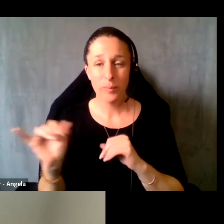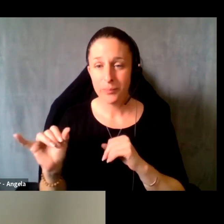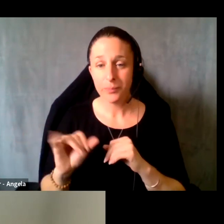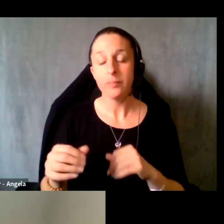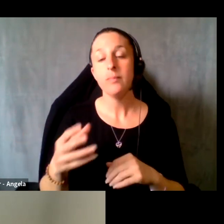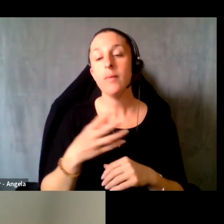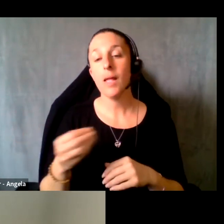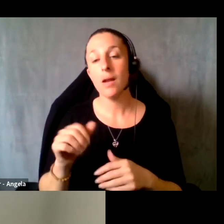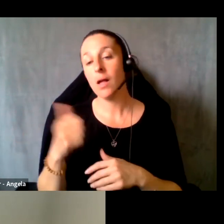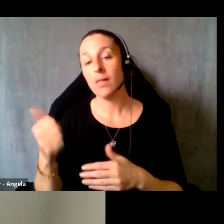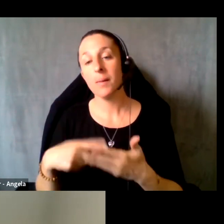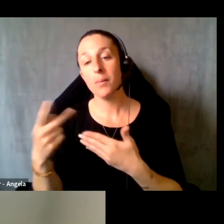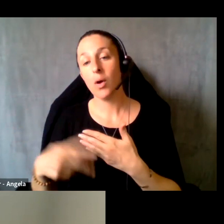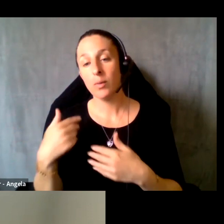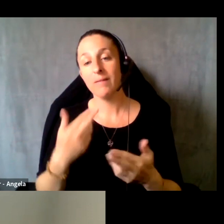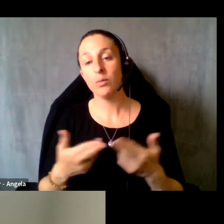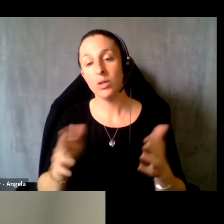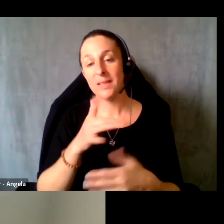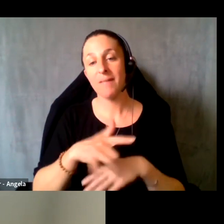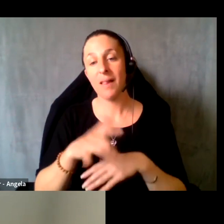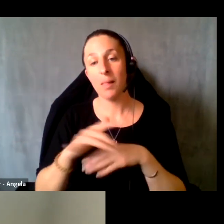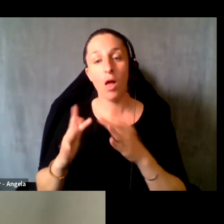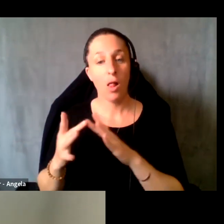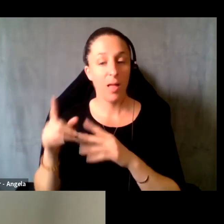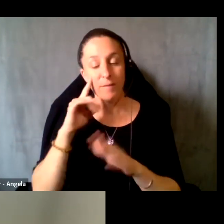And then in other programs, we have resources available online, for example, if you're trying